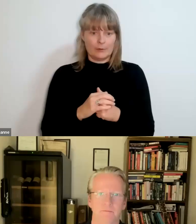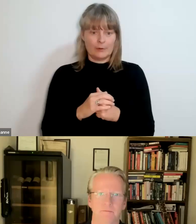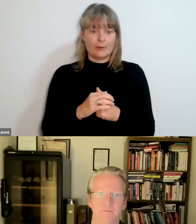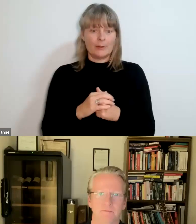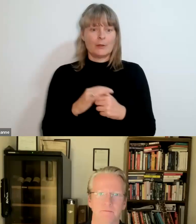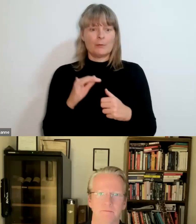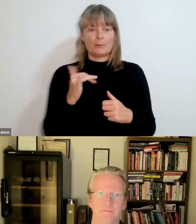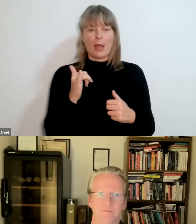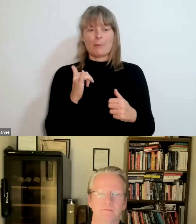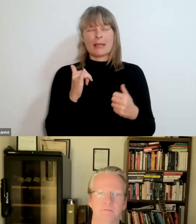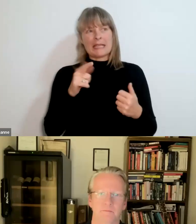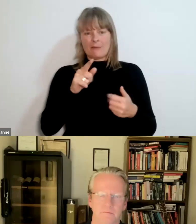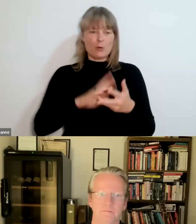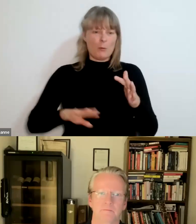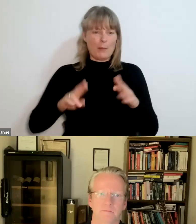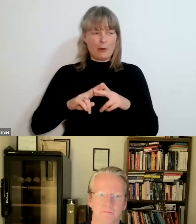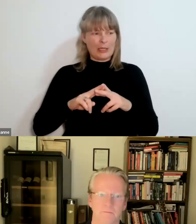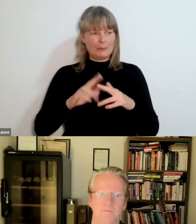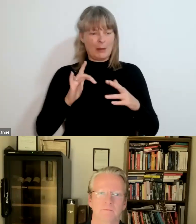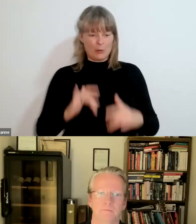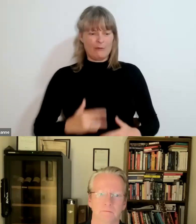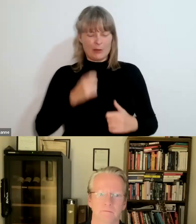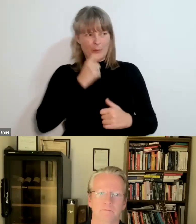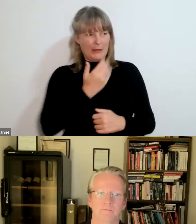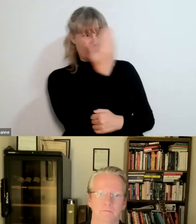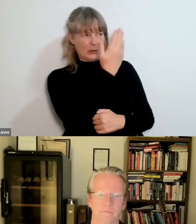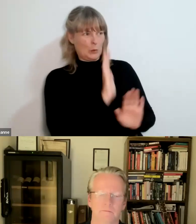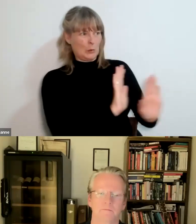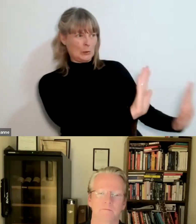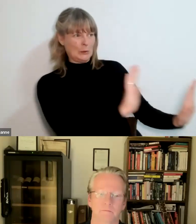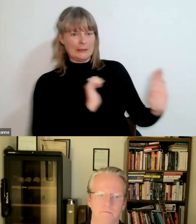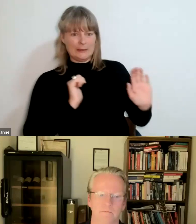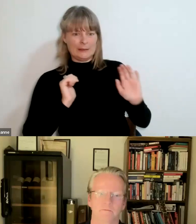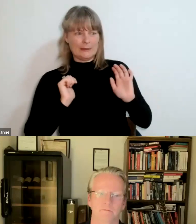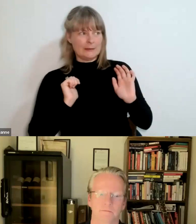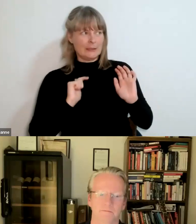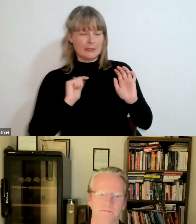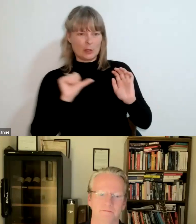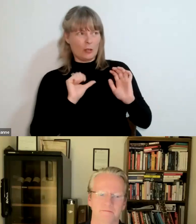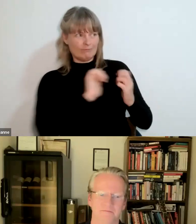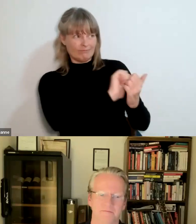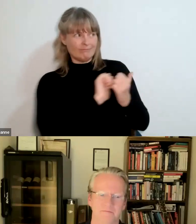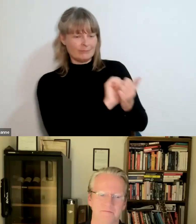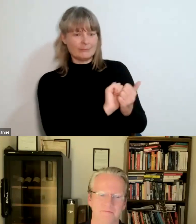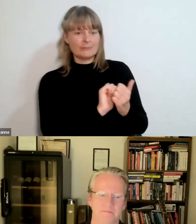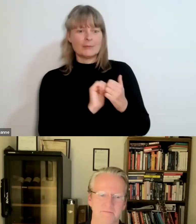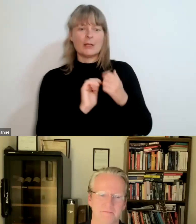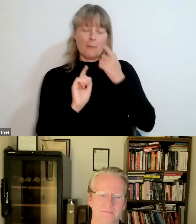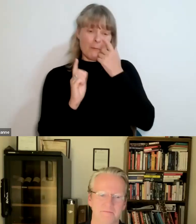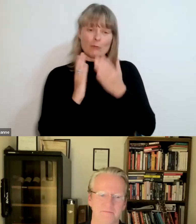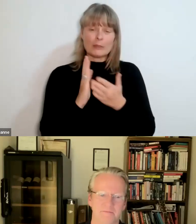goals they all have for these children? And depending on your own experience you might feel a bit us and them